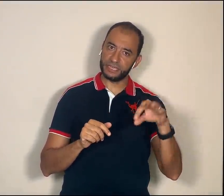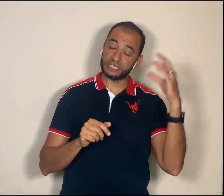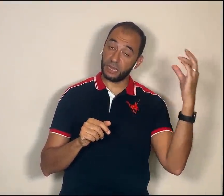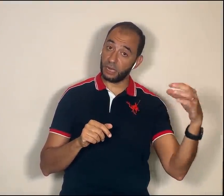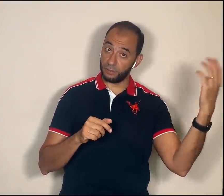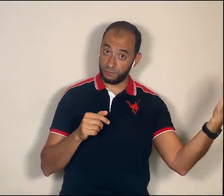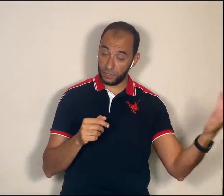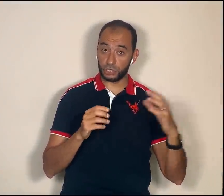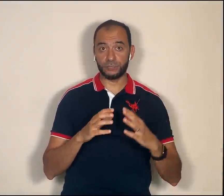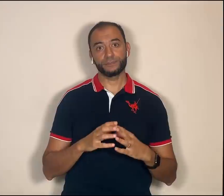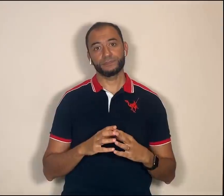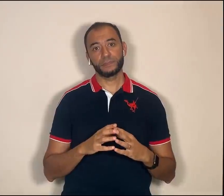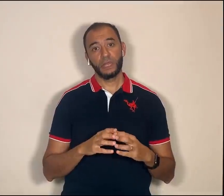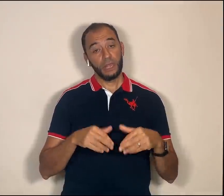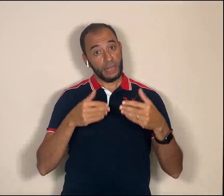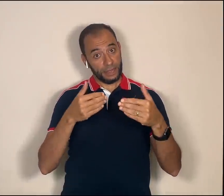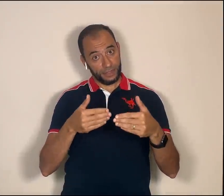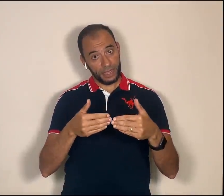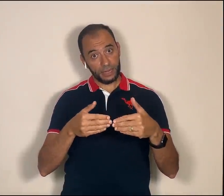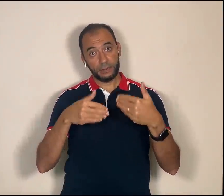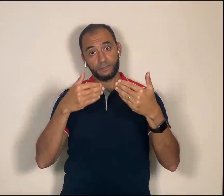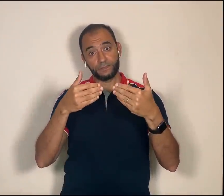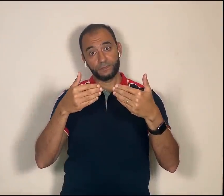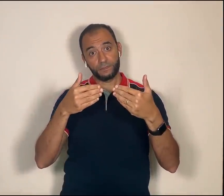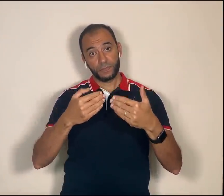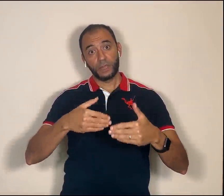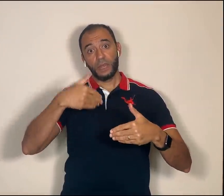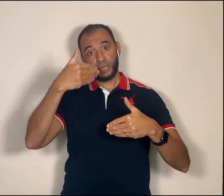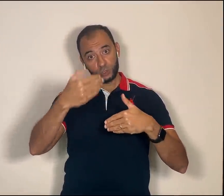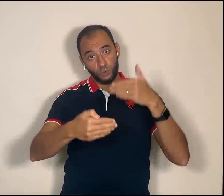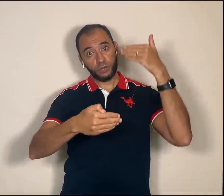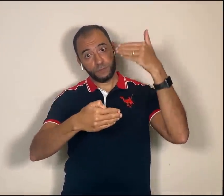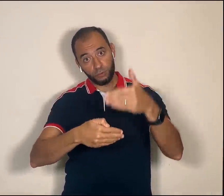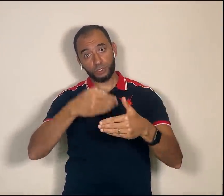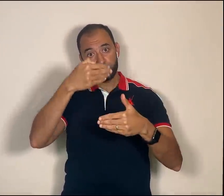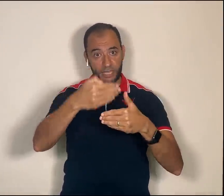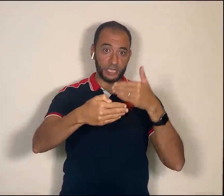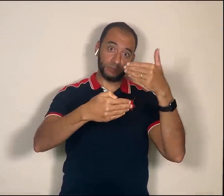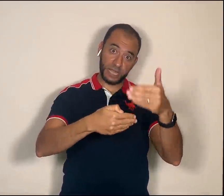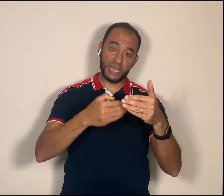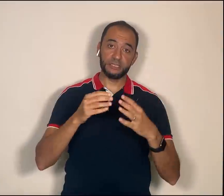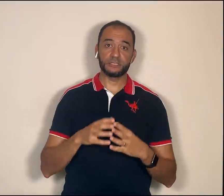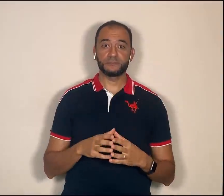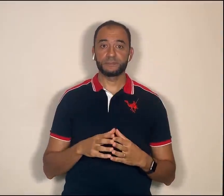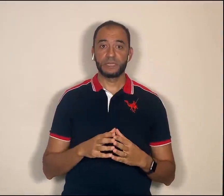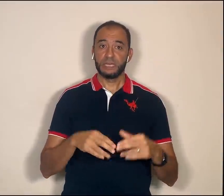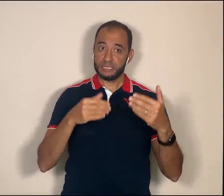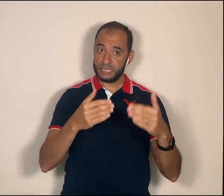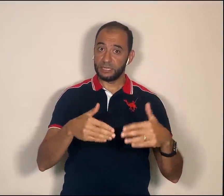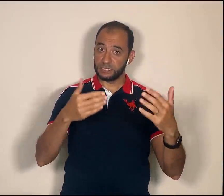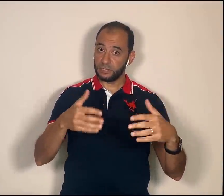this other function, and then as more evolution takes place, cells get